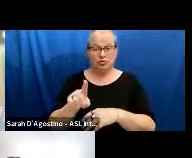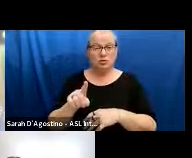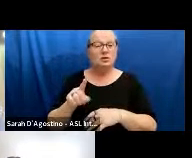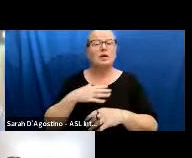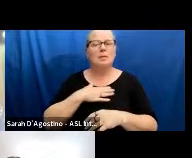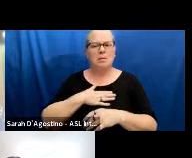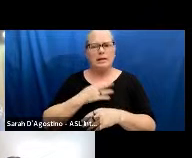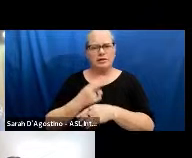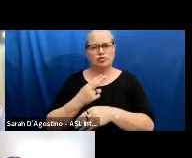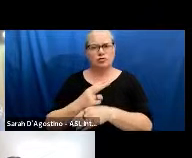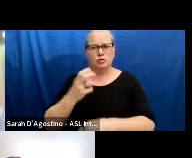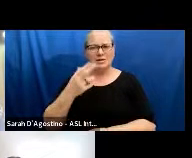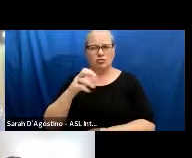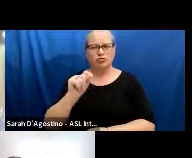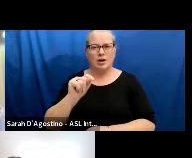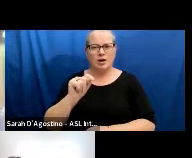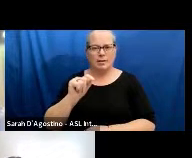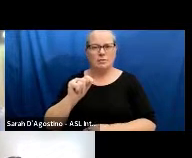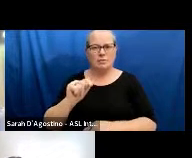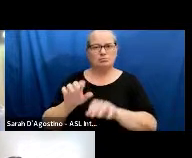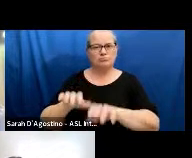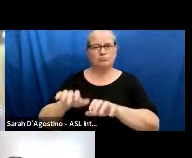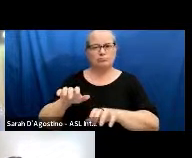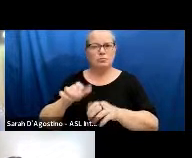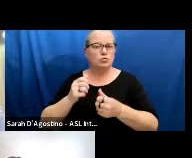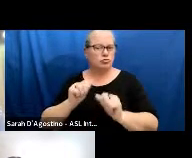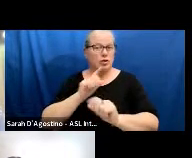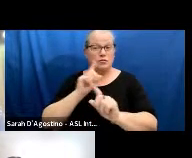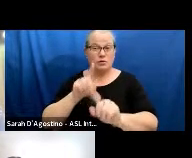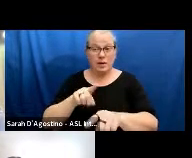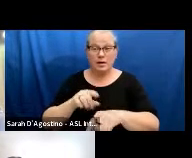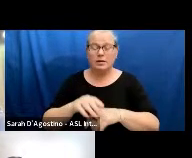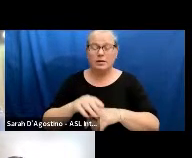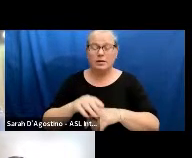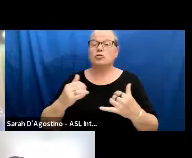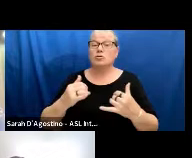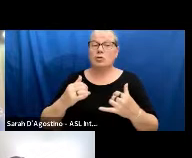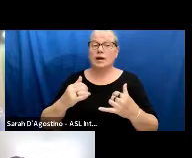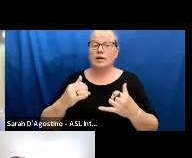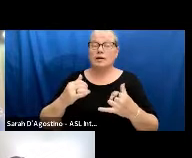to respond to it i would like to begin today's presentation with the land acknowledgement